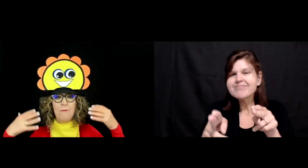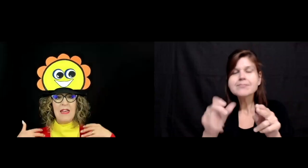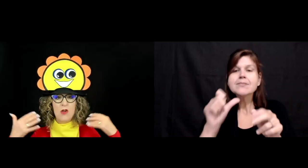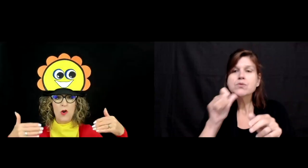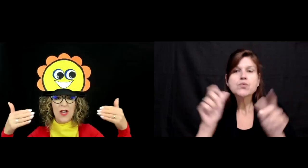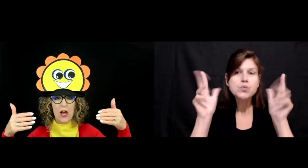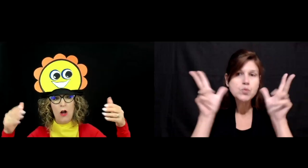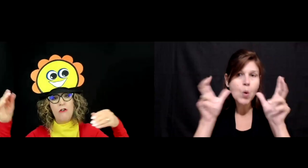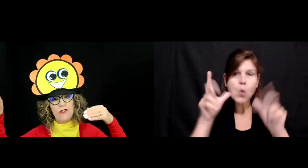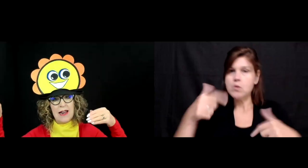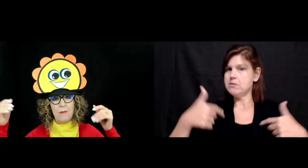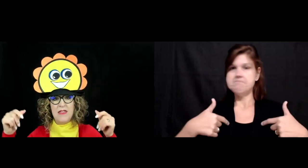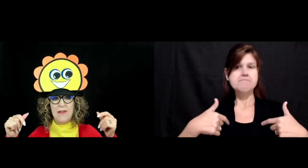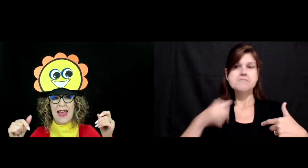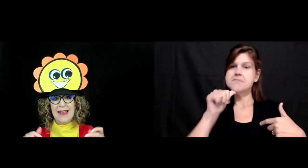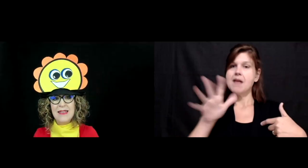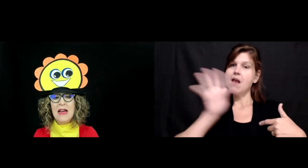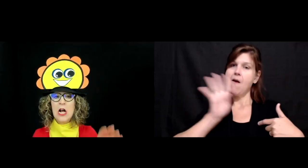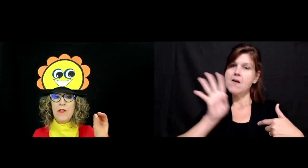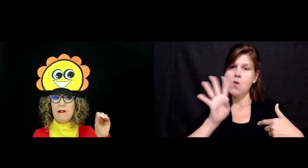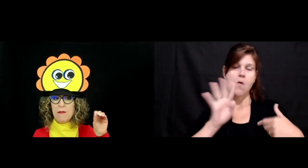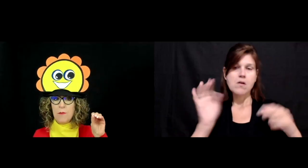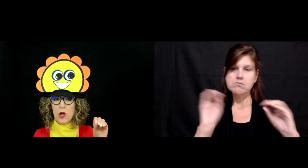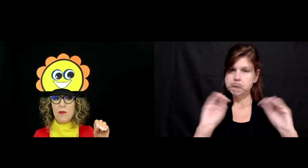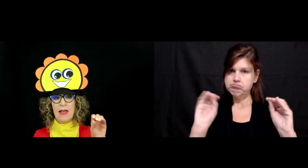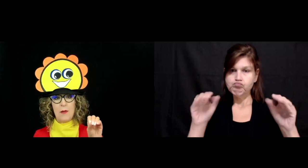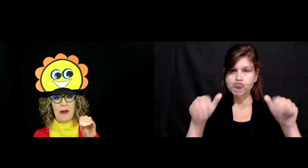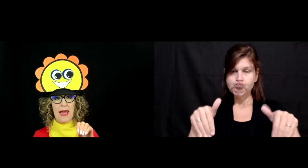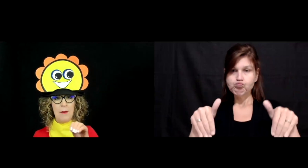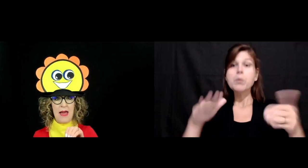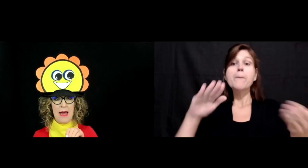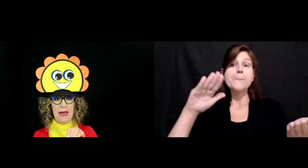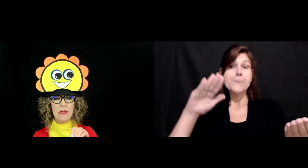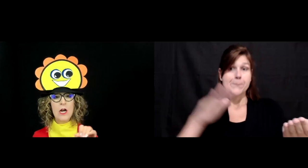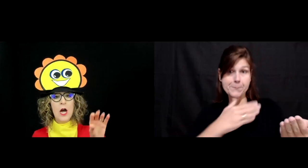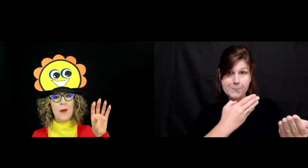of me talking on it or it's just a little bit at the end. There is music playing behind,